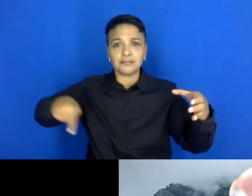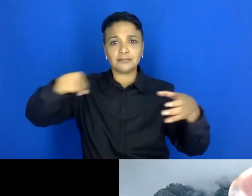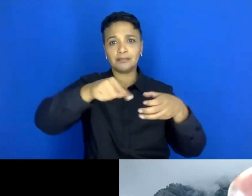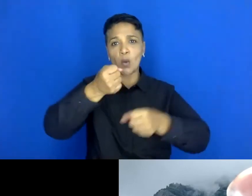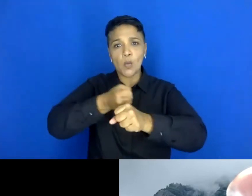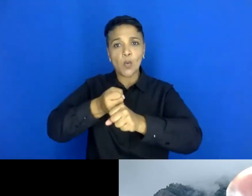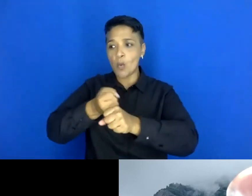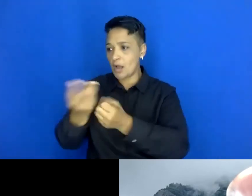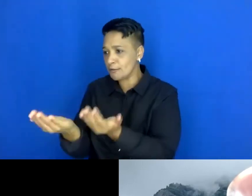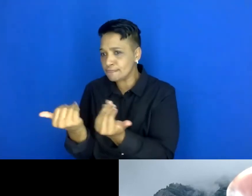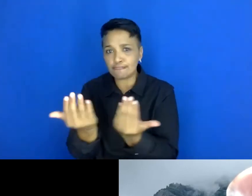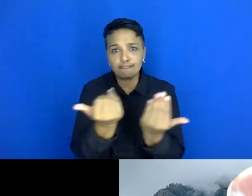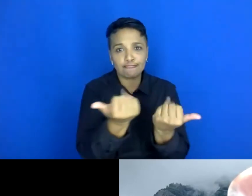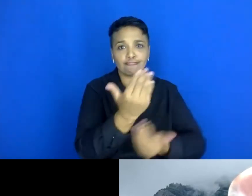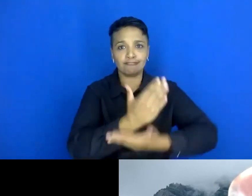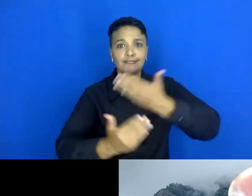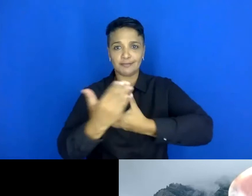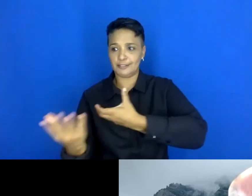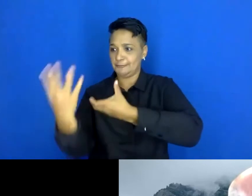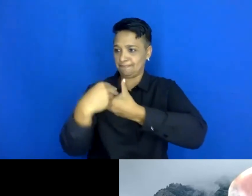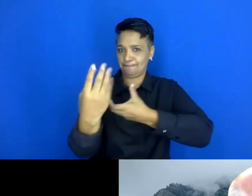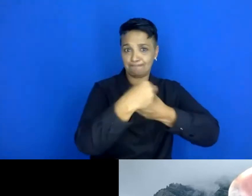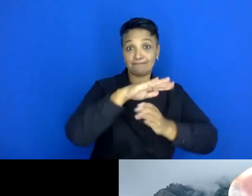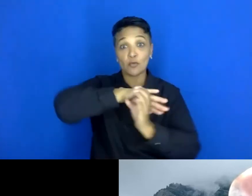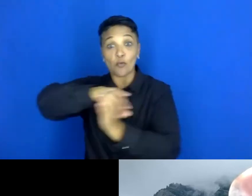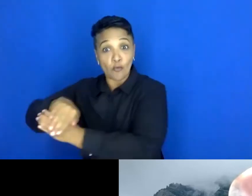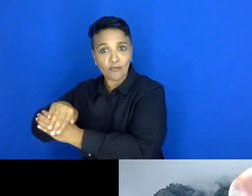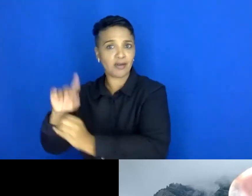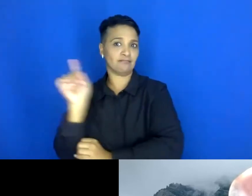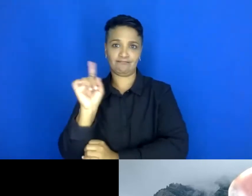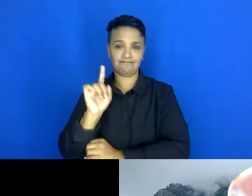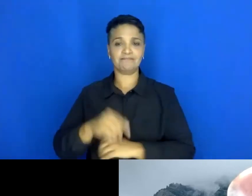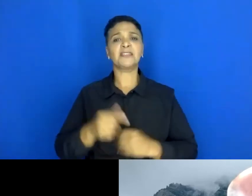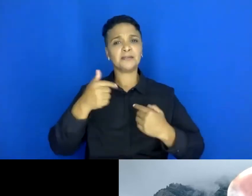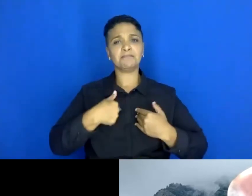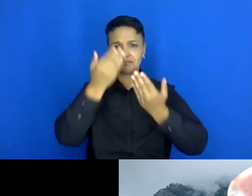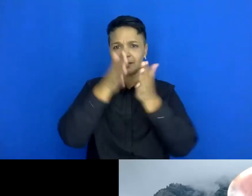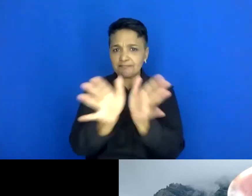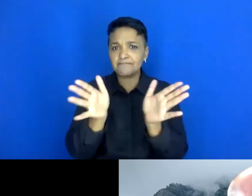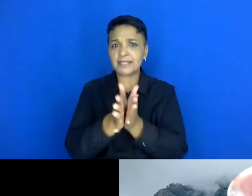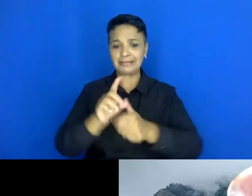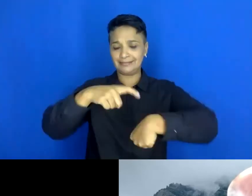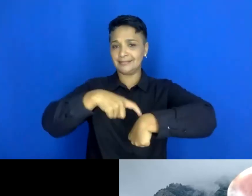of some work that we've been doing during covid19 for example during the pandemic unicef our sister